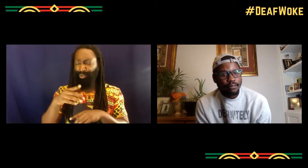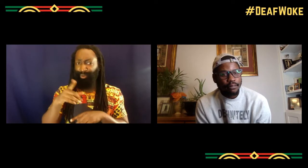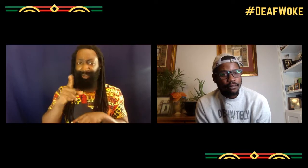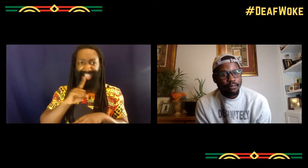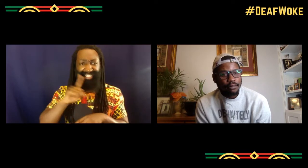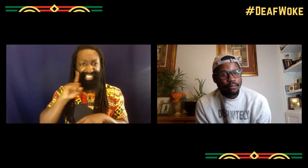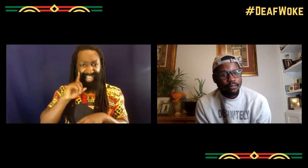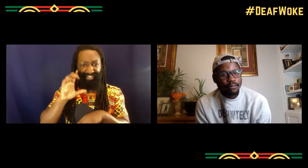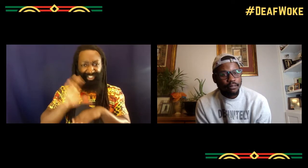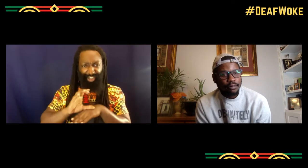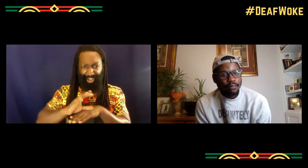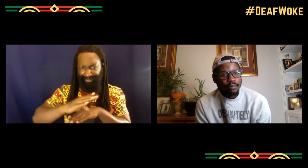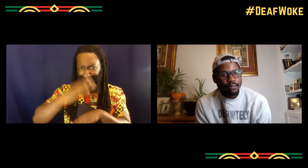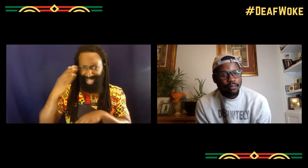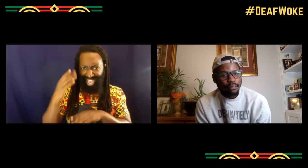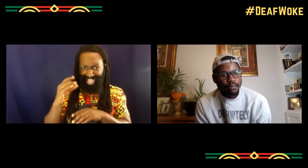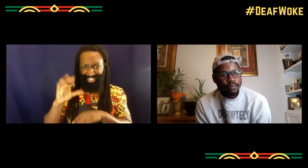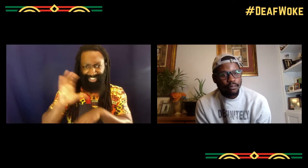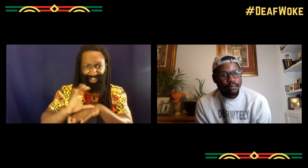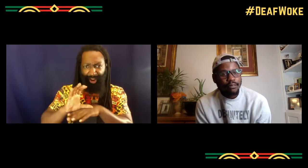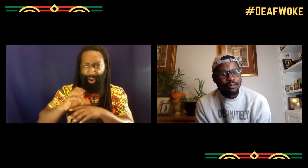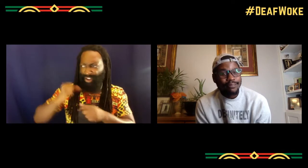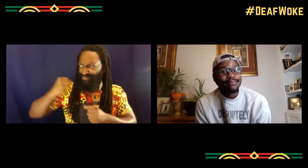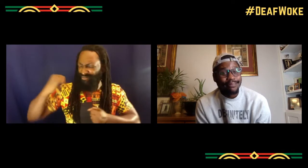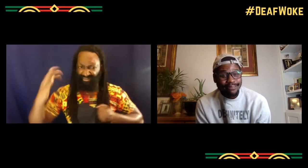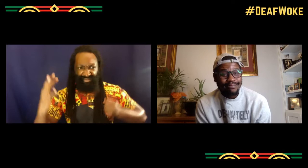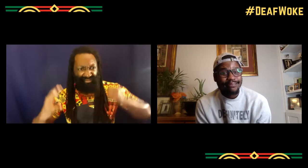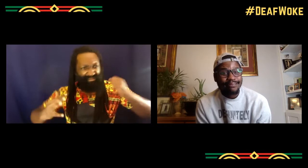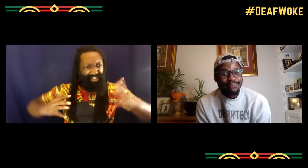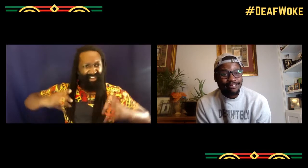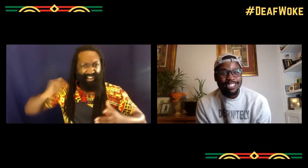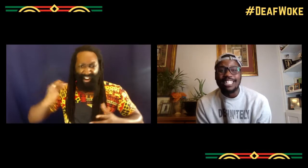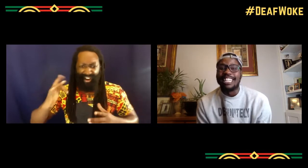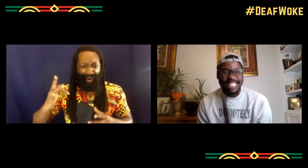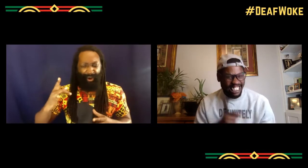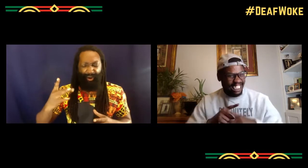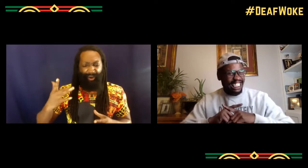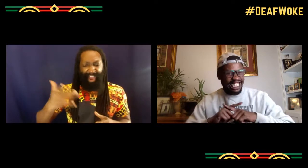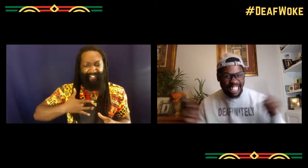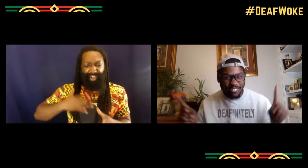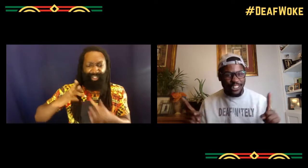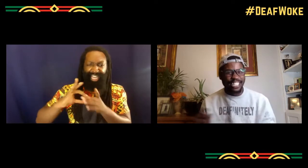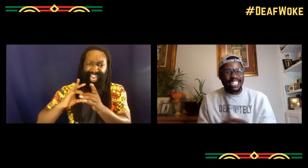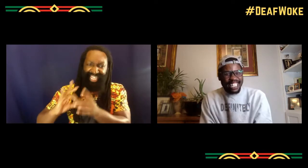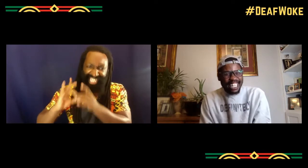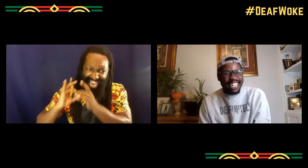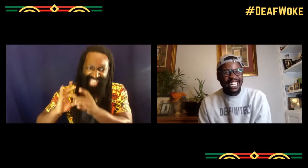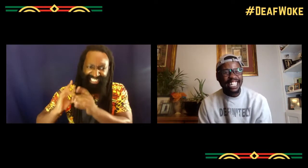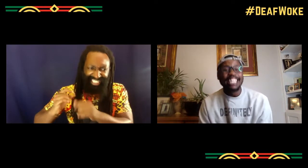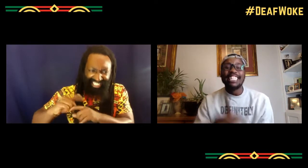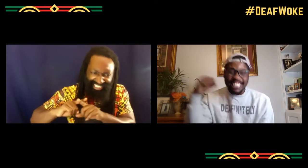but then when I went to a deaf church, a black, deaf church movement, the gospel, you know,